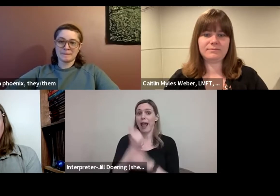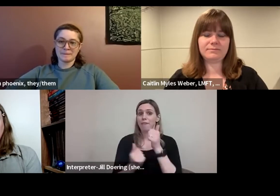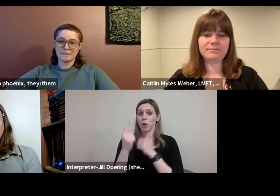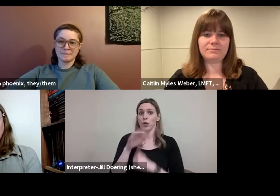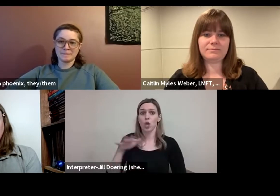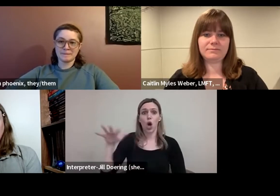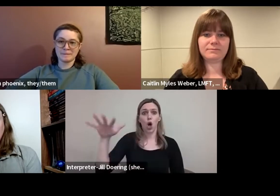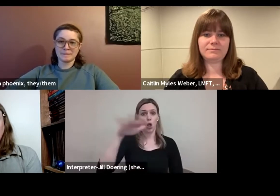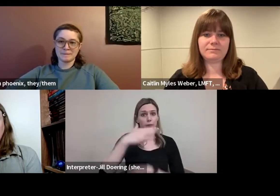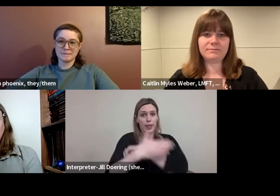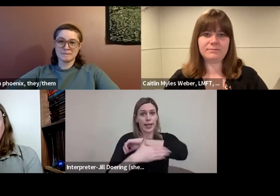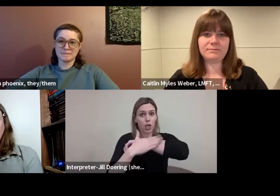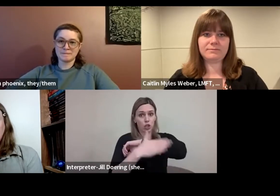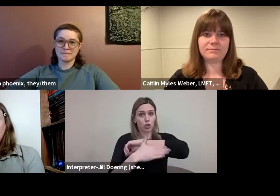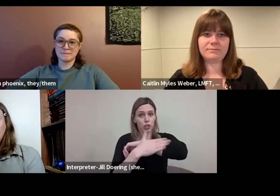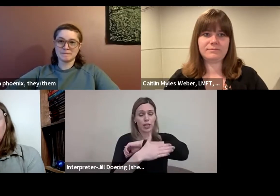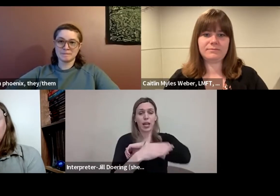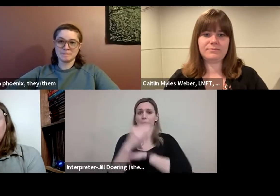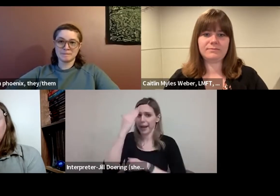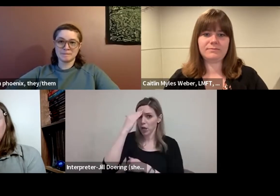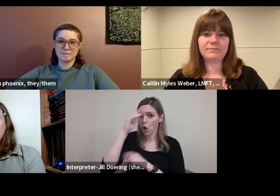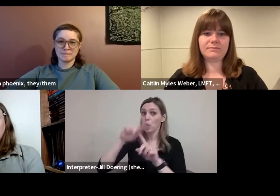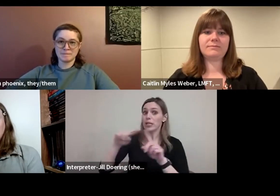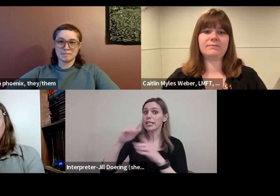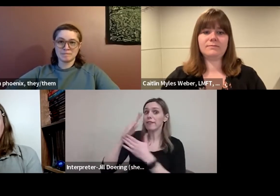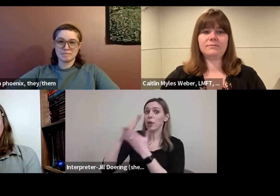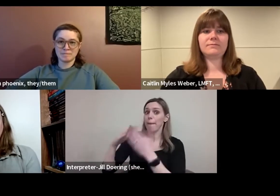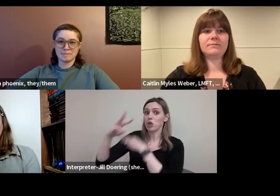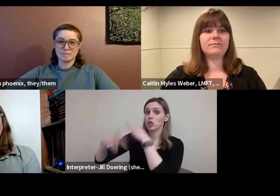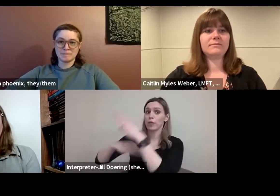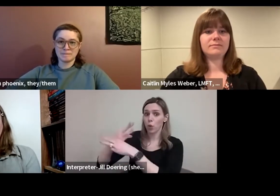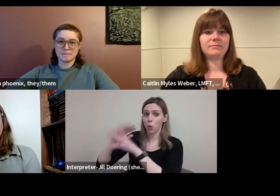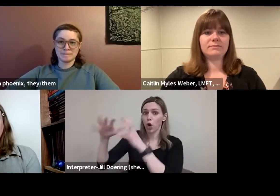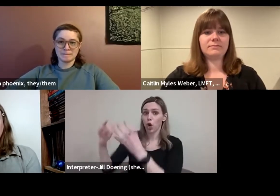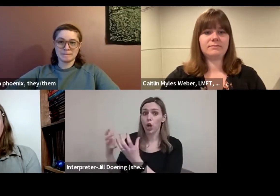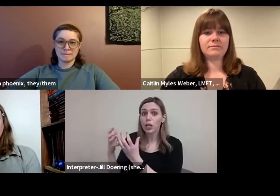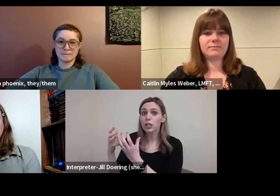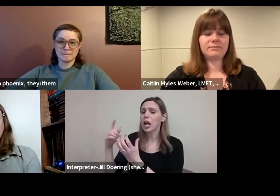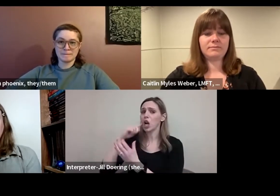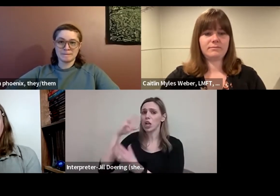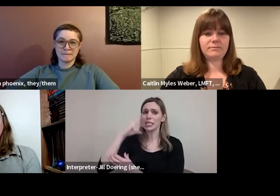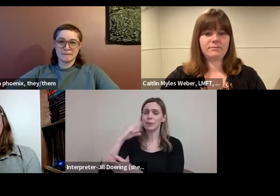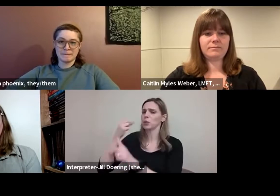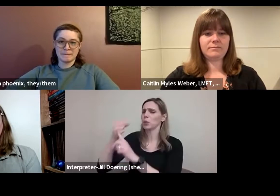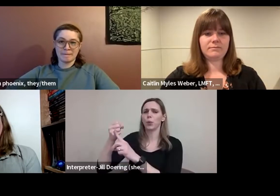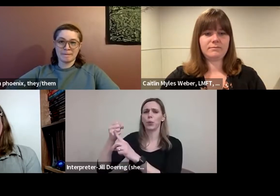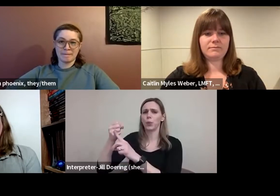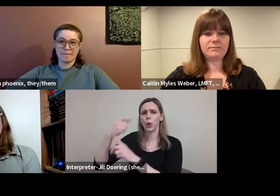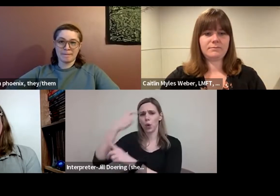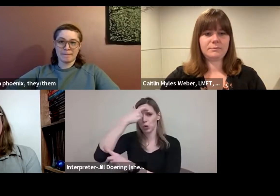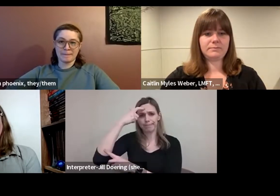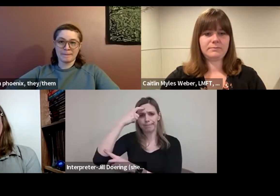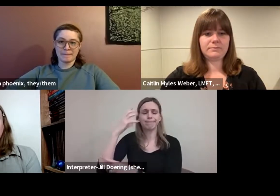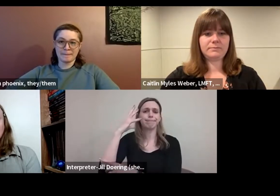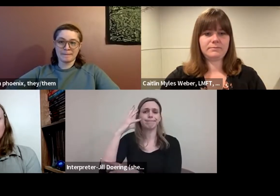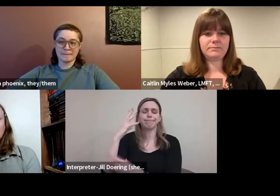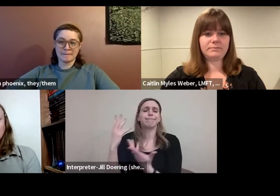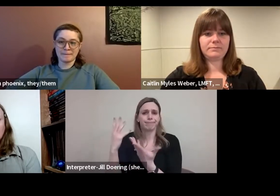and I know that different parts of the world are experiencing a lot of trauma to their land and to their people. So if we could just take a couple of seconds